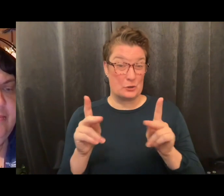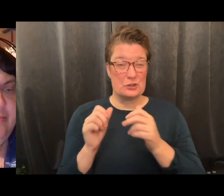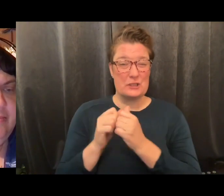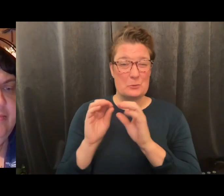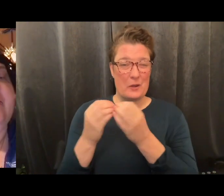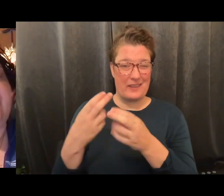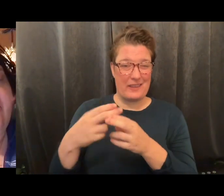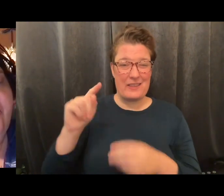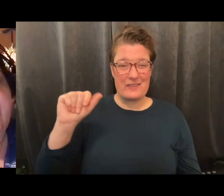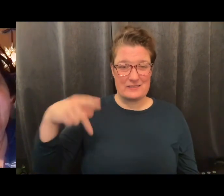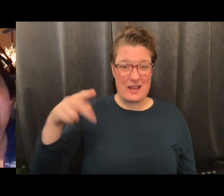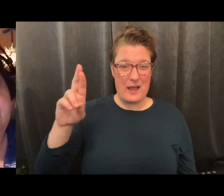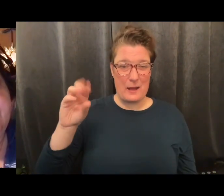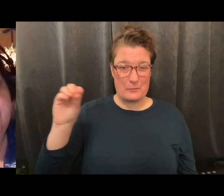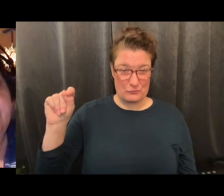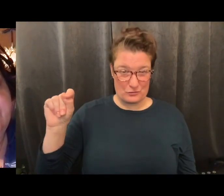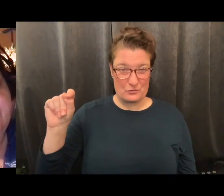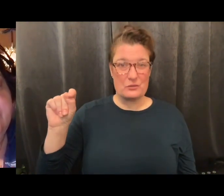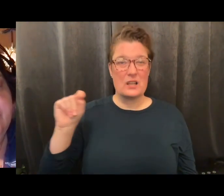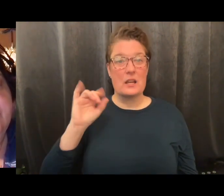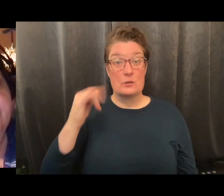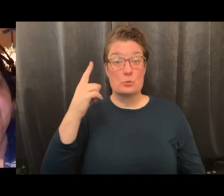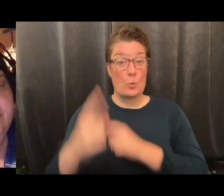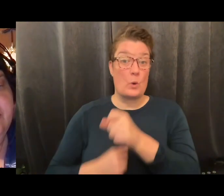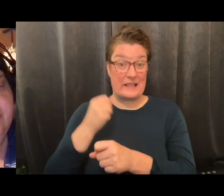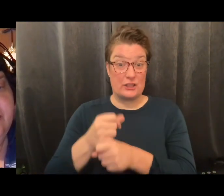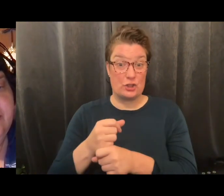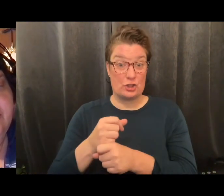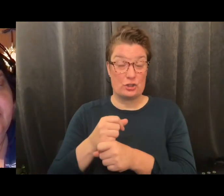long program for spiritual activists.